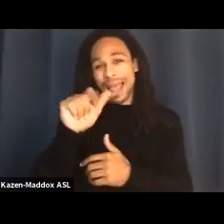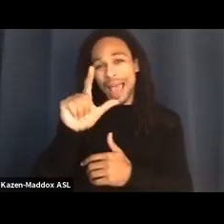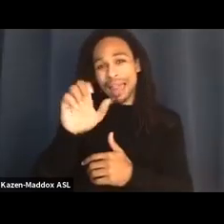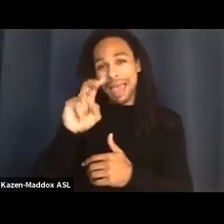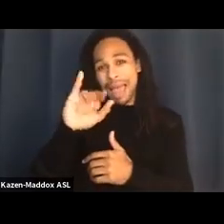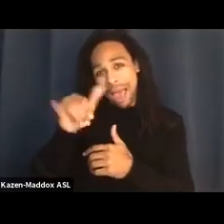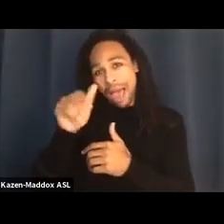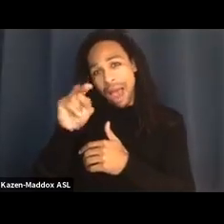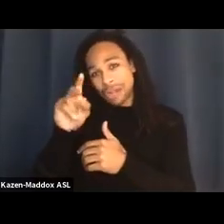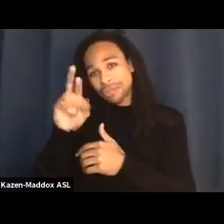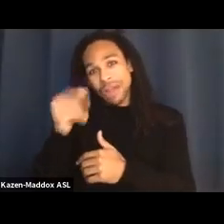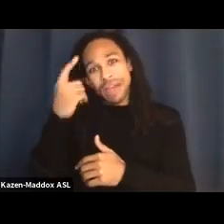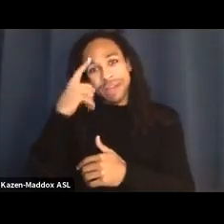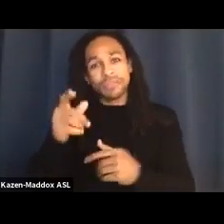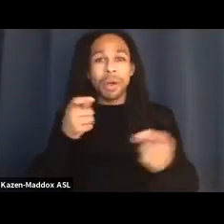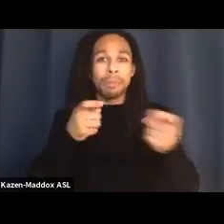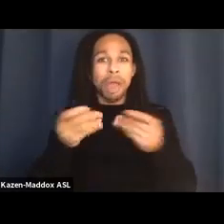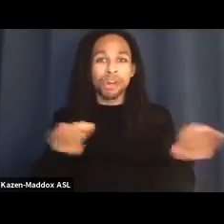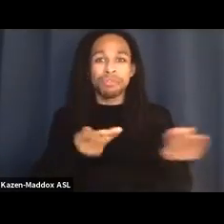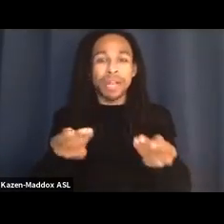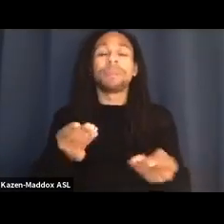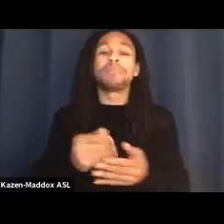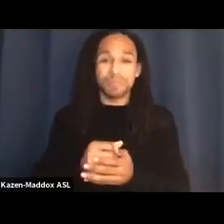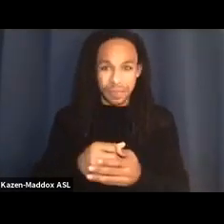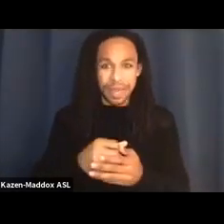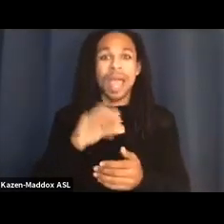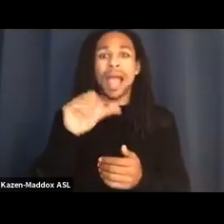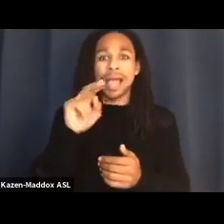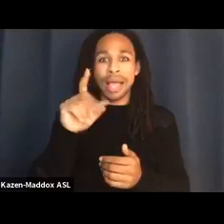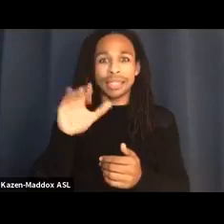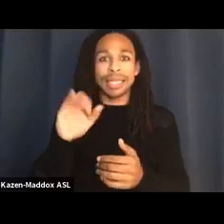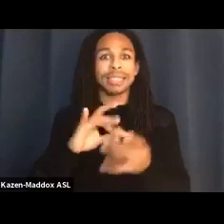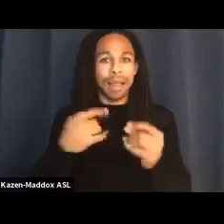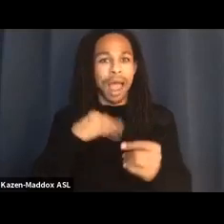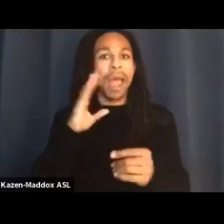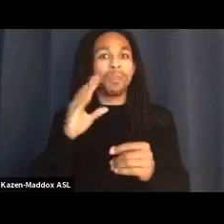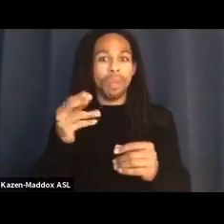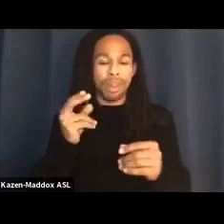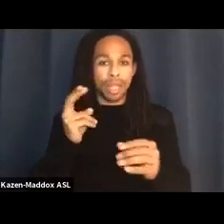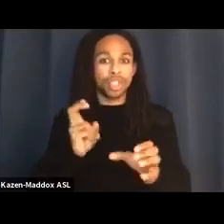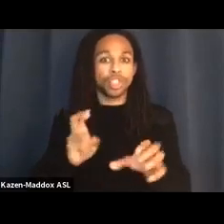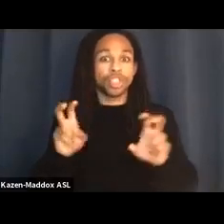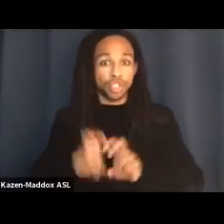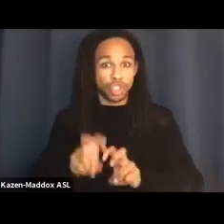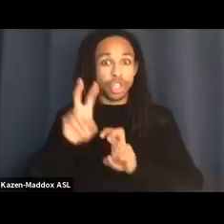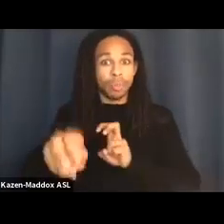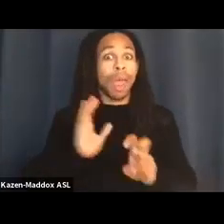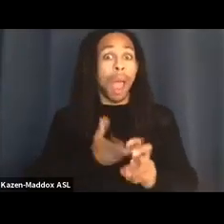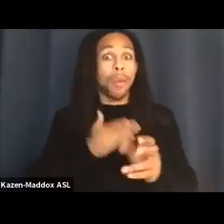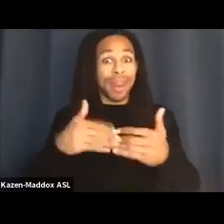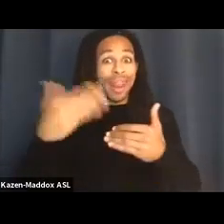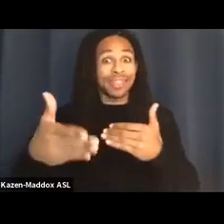really engaged. People are so glad to be able to talk amongst other people with what they